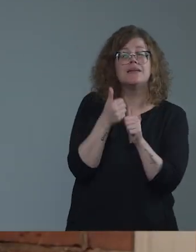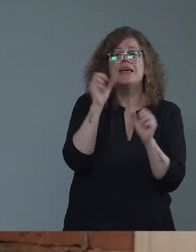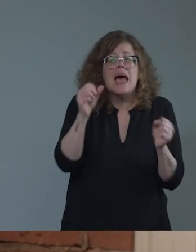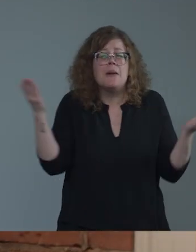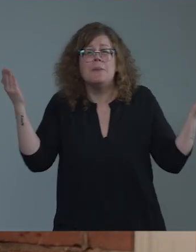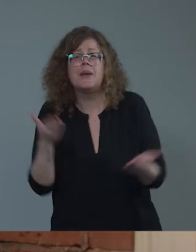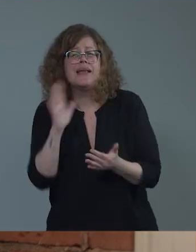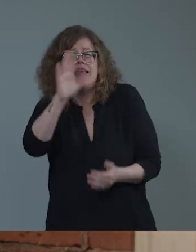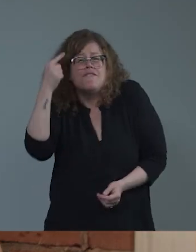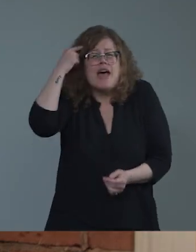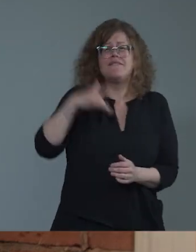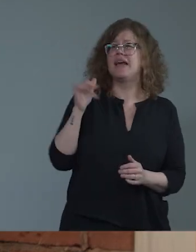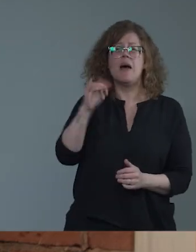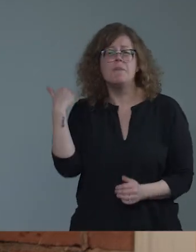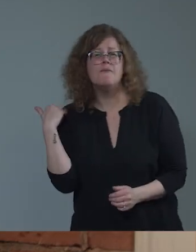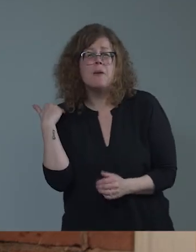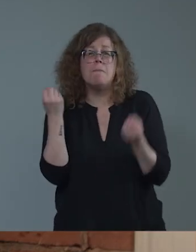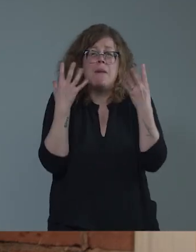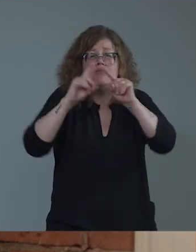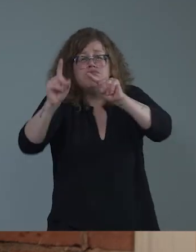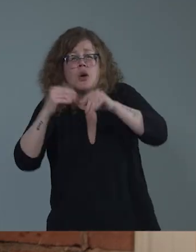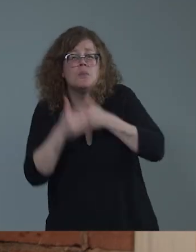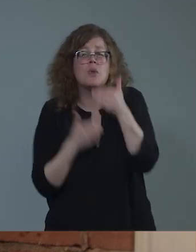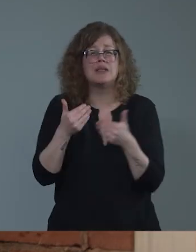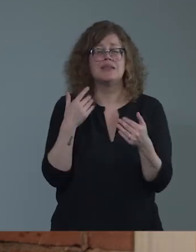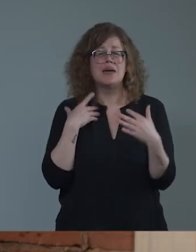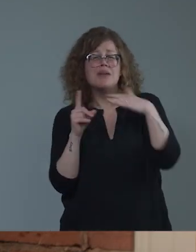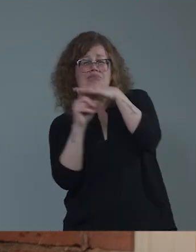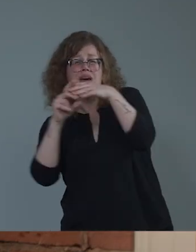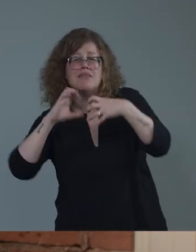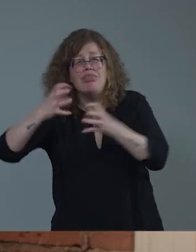evaluation. So you've celebrated. Your artwork is in the ground, but there were probably problems